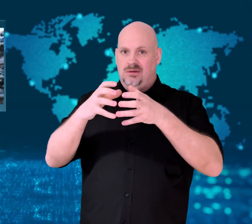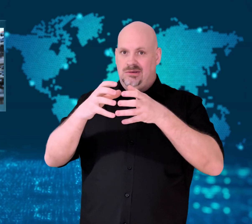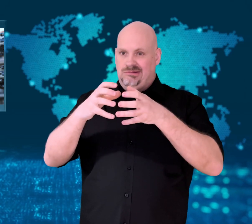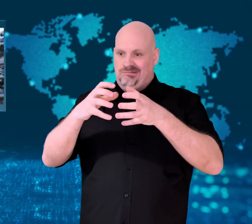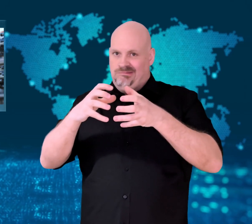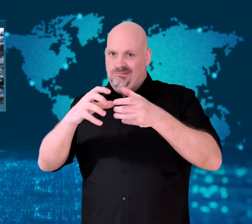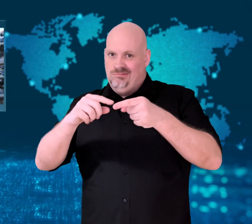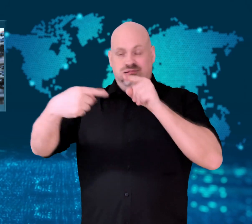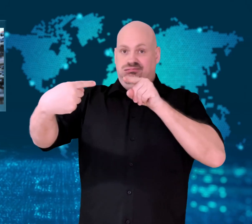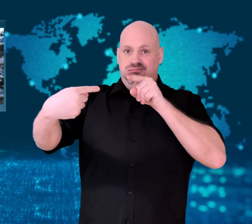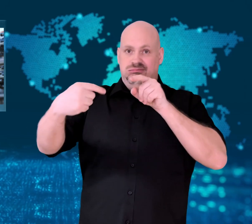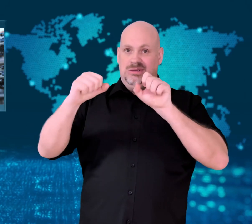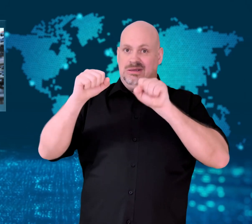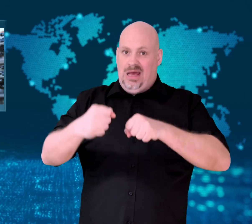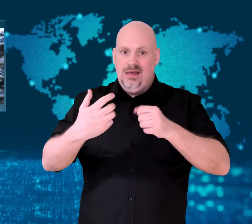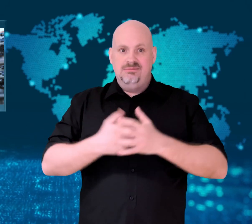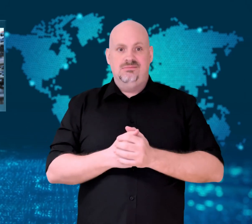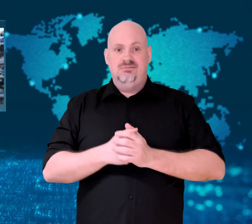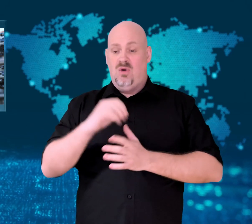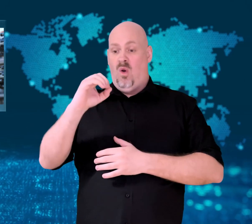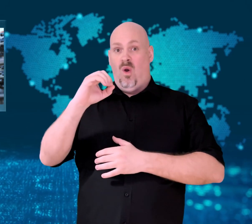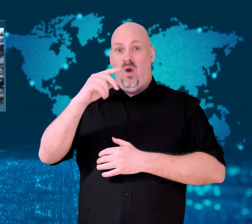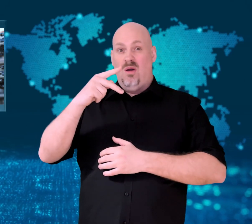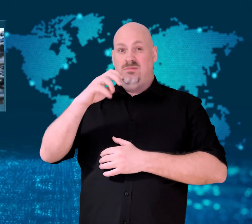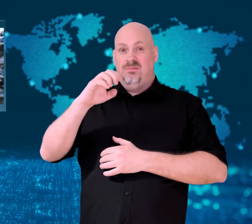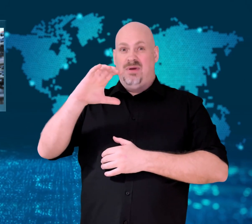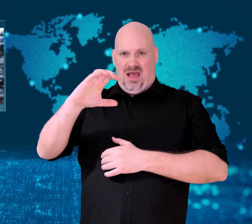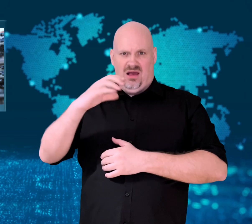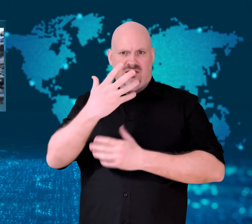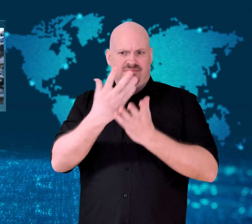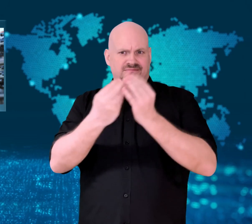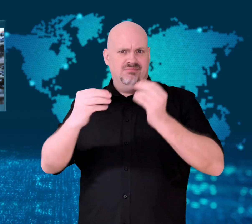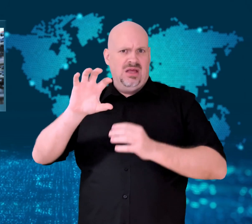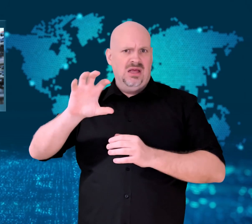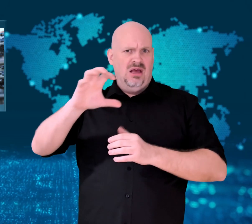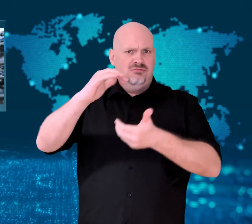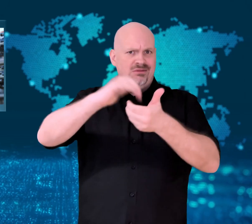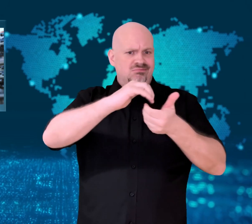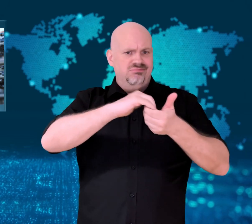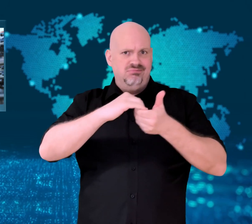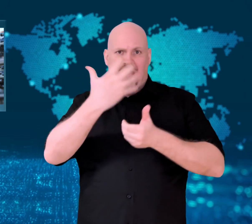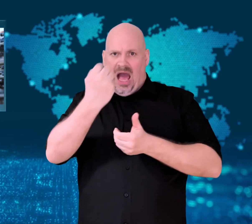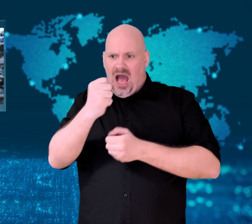Some OPEC countries are allies of Russia.